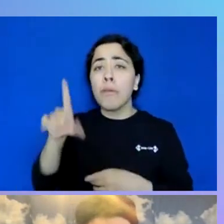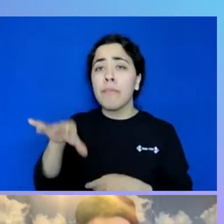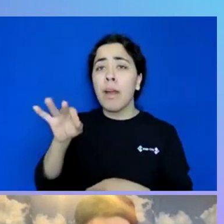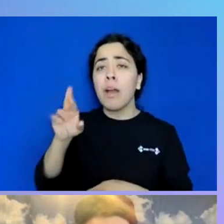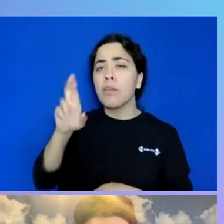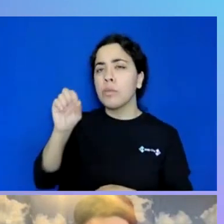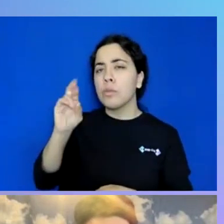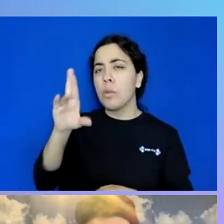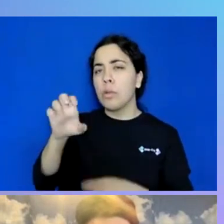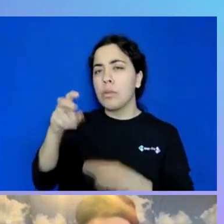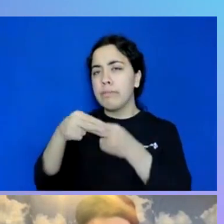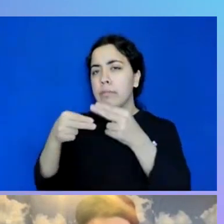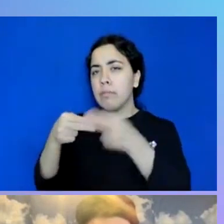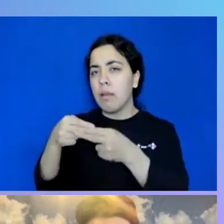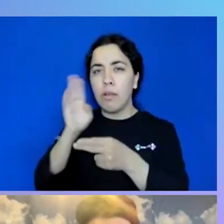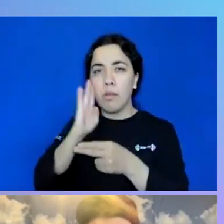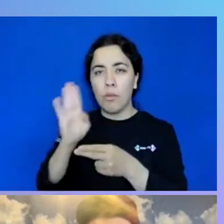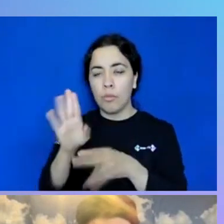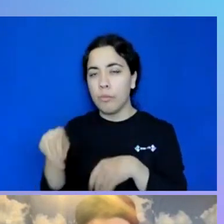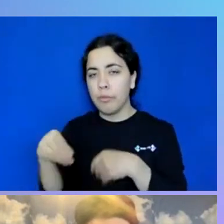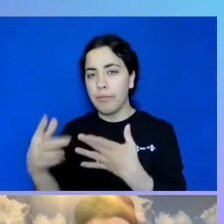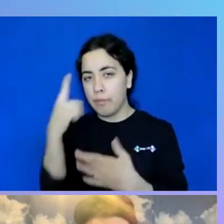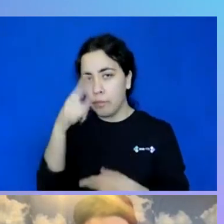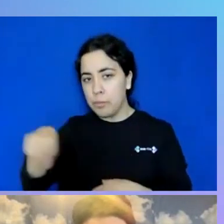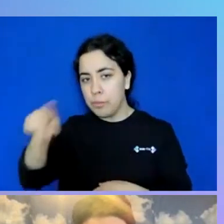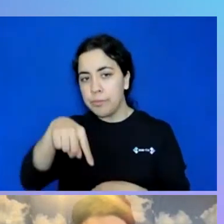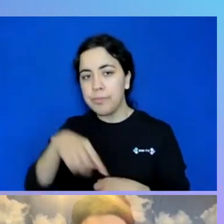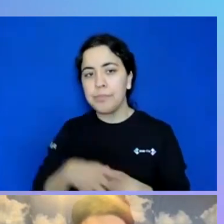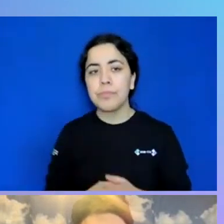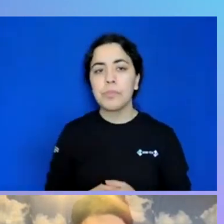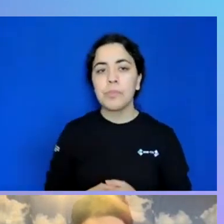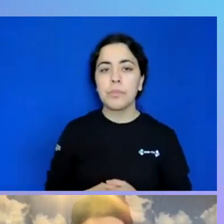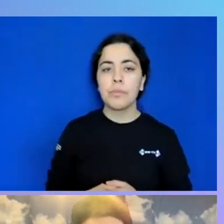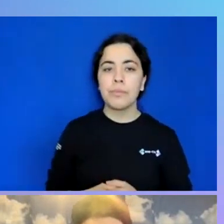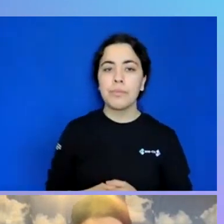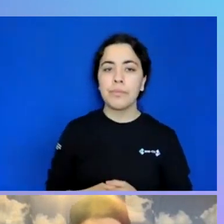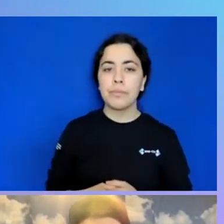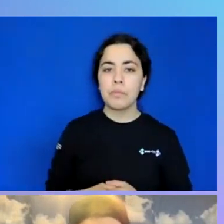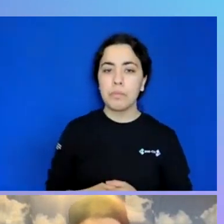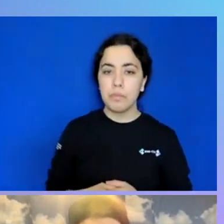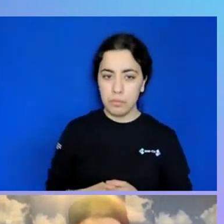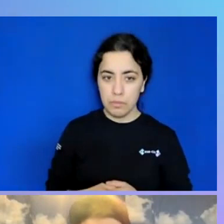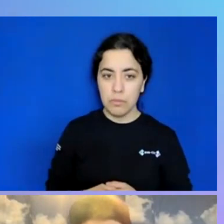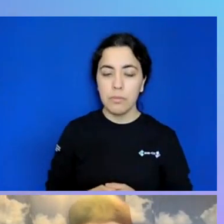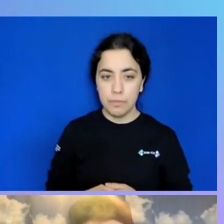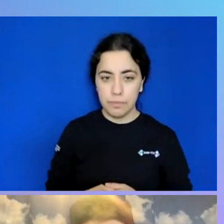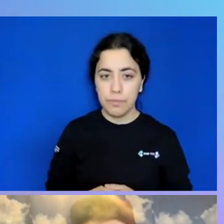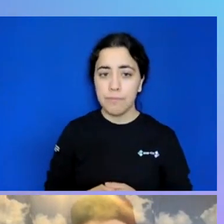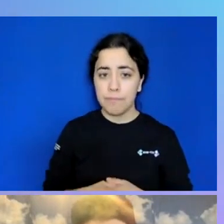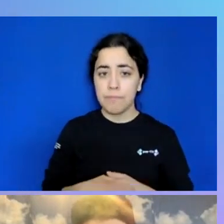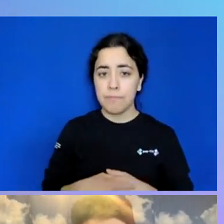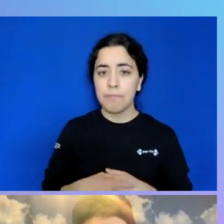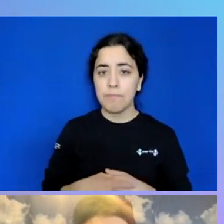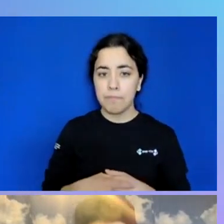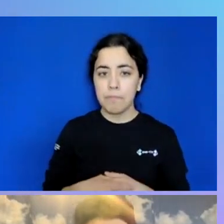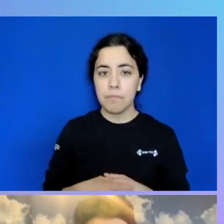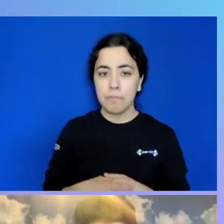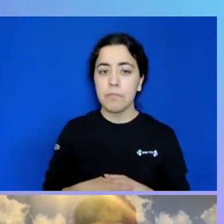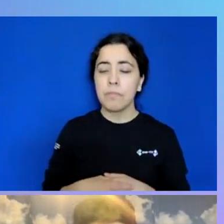the things that I wanted to say is that inclusivity is key to achieving holistic accessibility